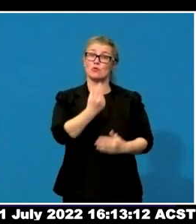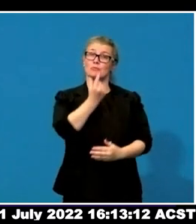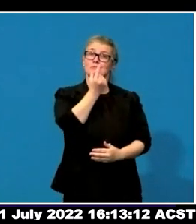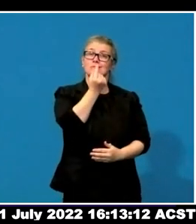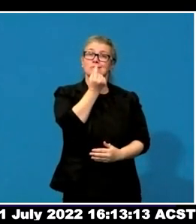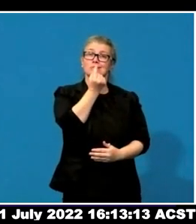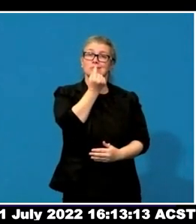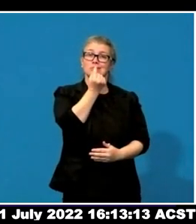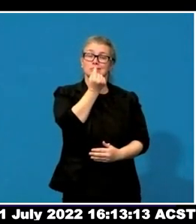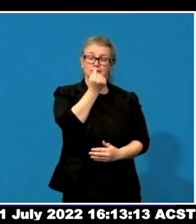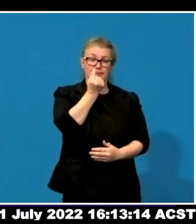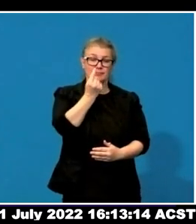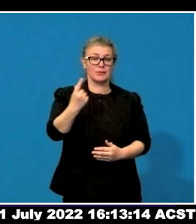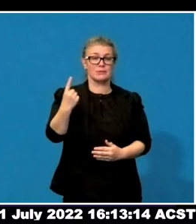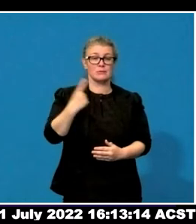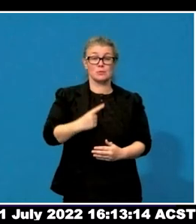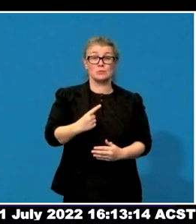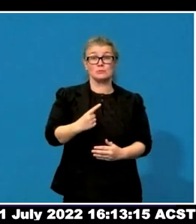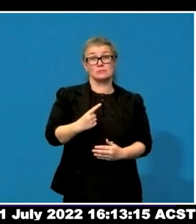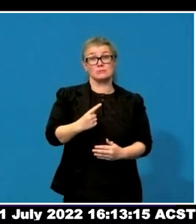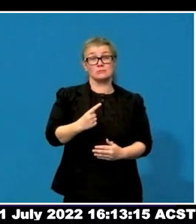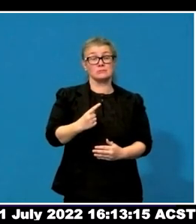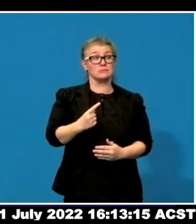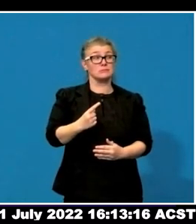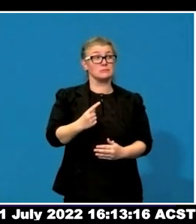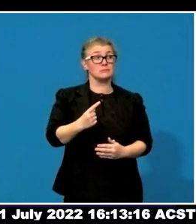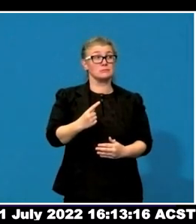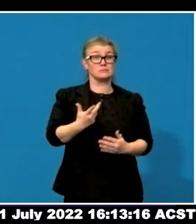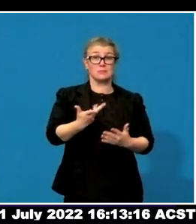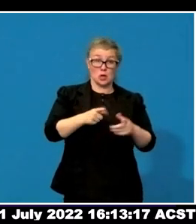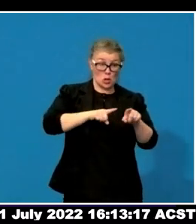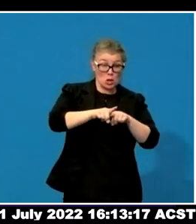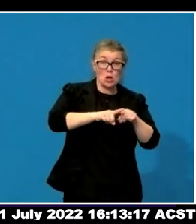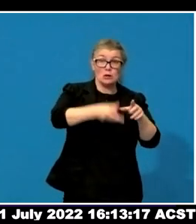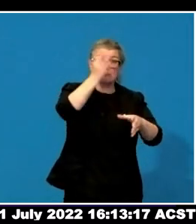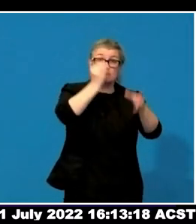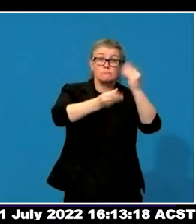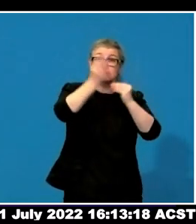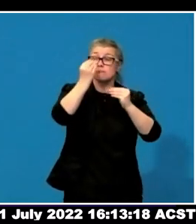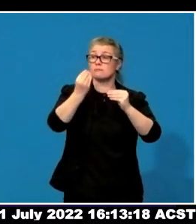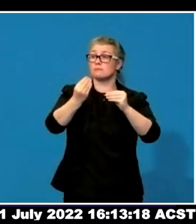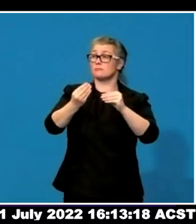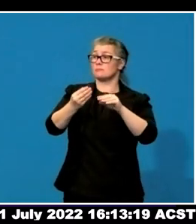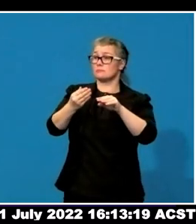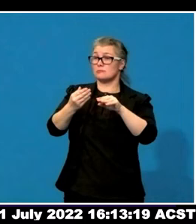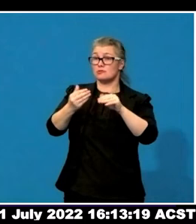because they have done learning or training prior to coming into institutions.